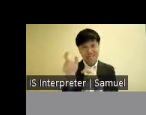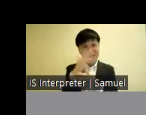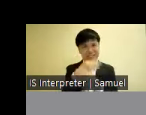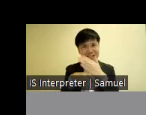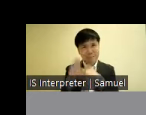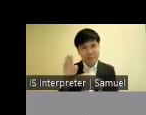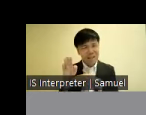intersects gender.